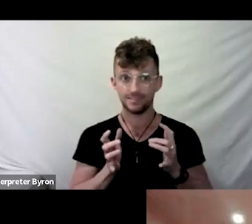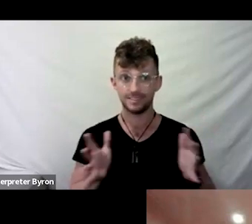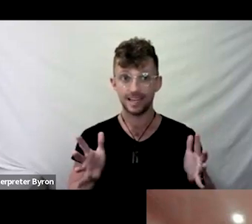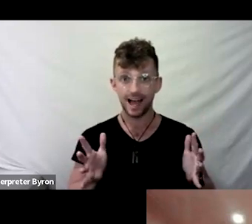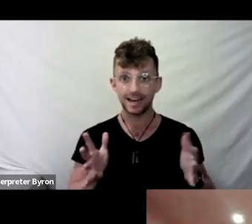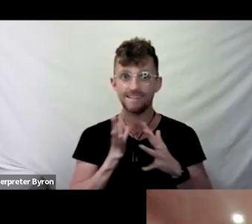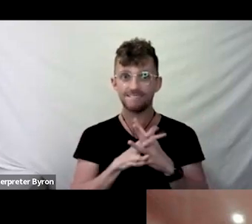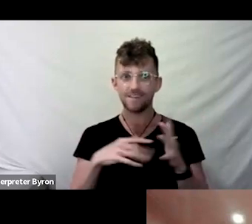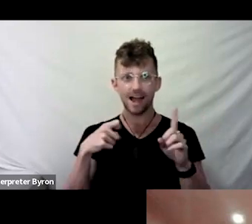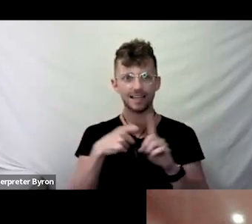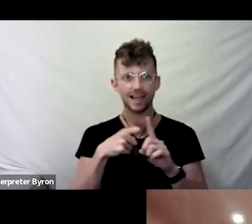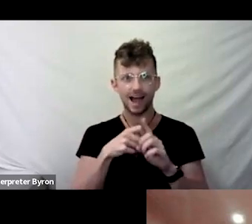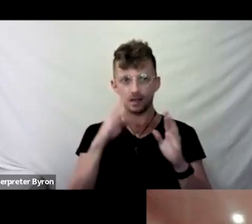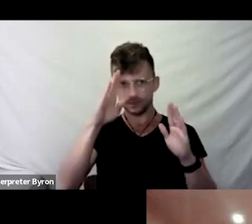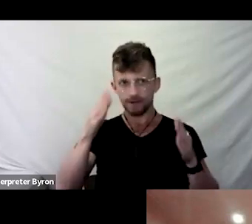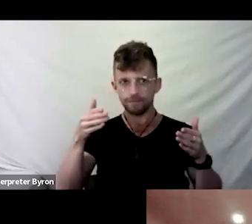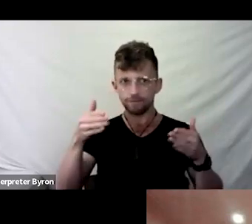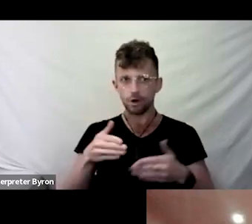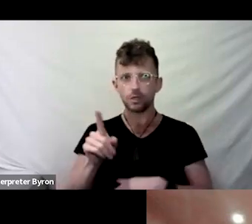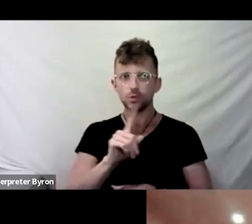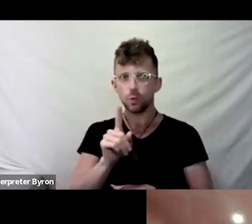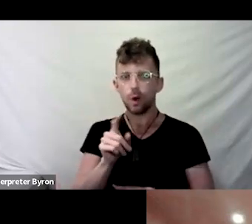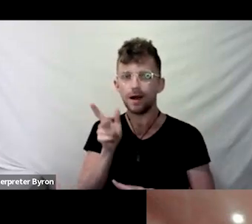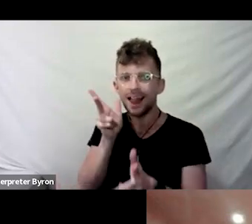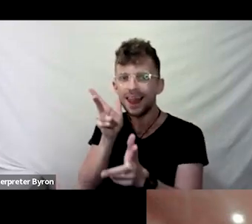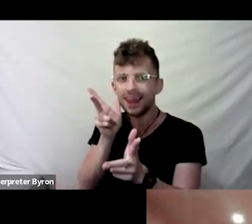and partnering with disabled people and families